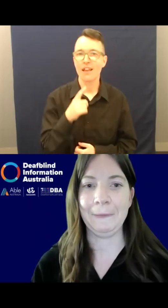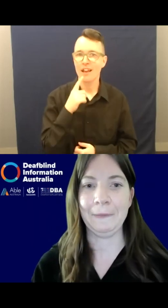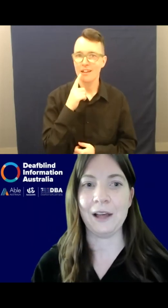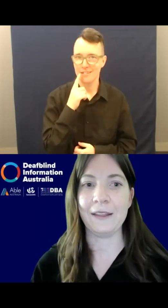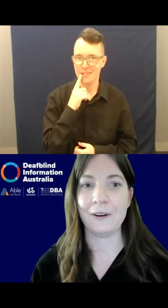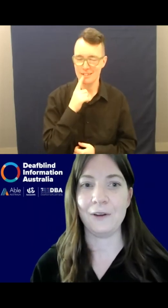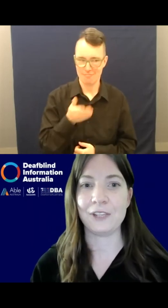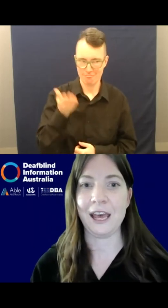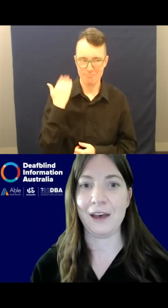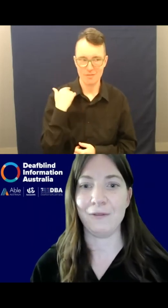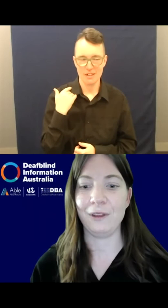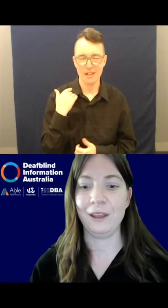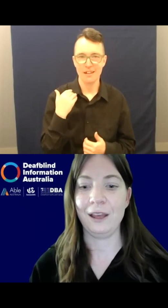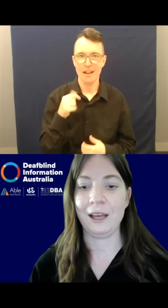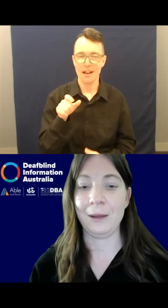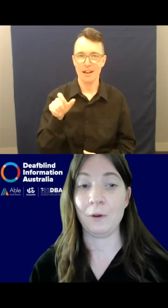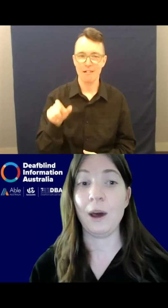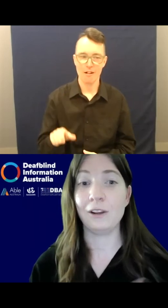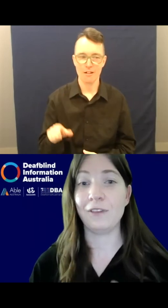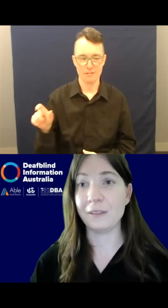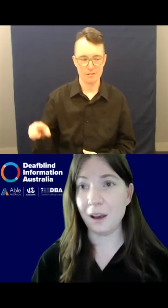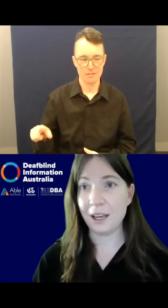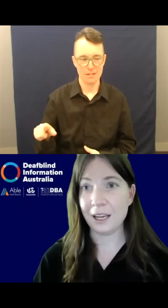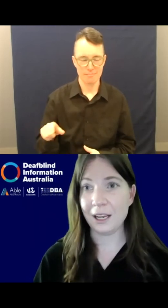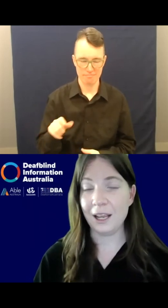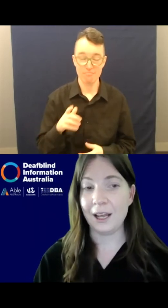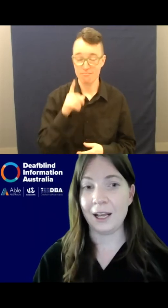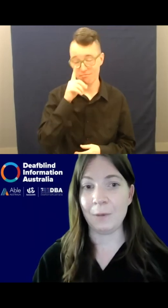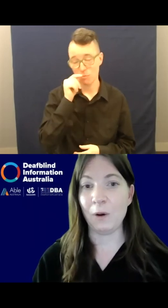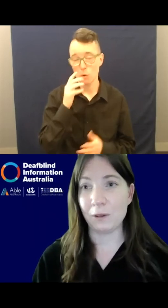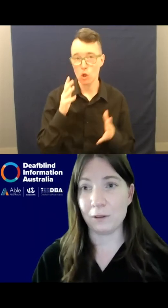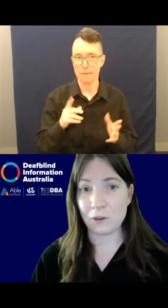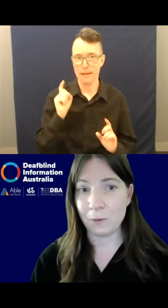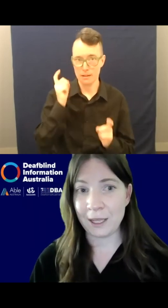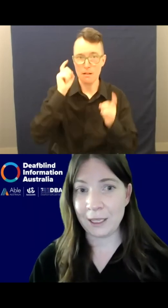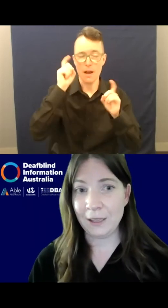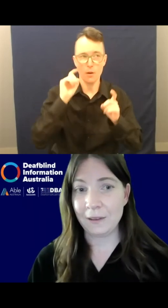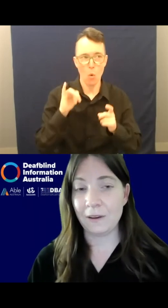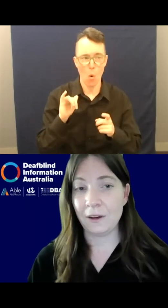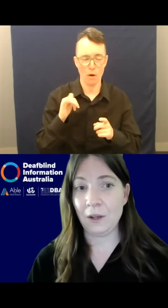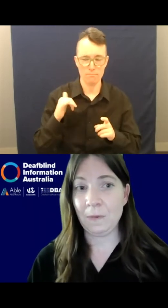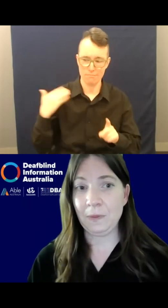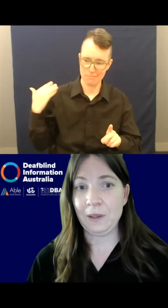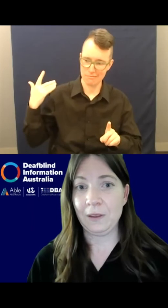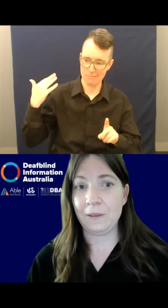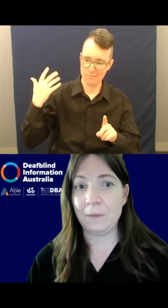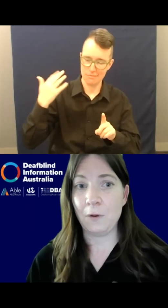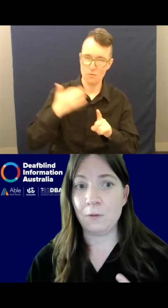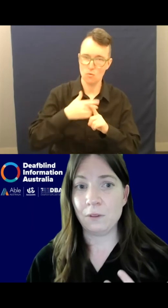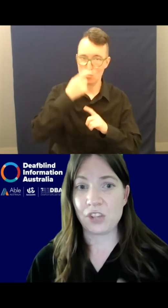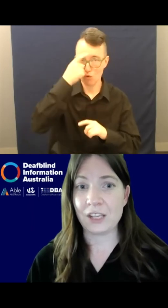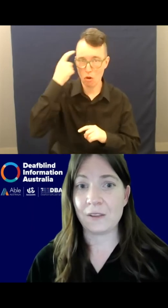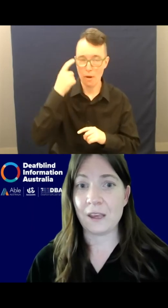clients can often have quite a lot of anxiety, hold a lot of trauma, so small changes that you